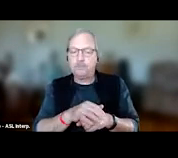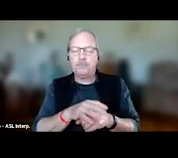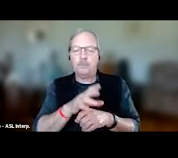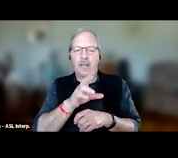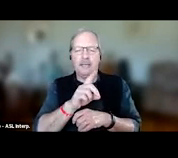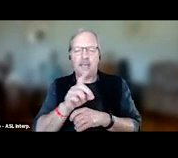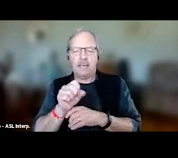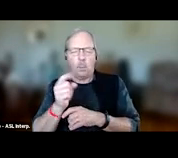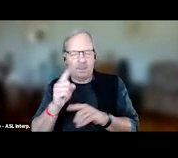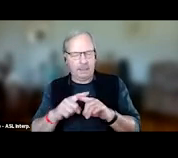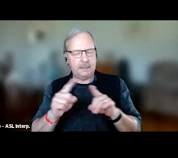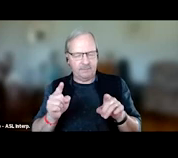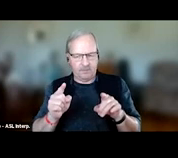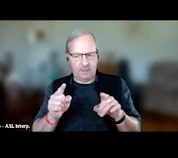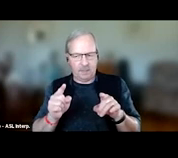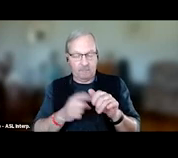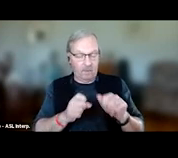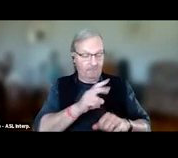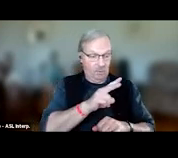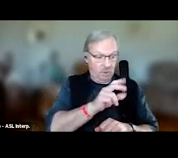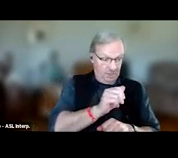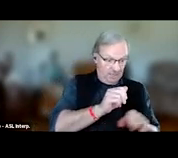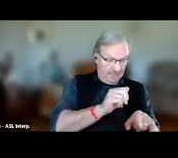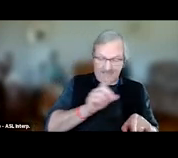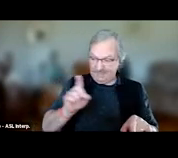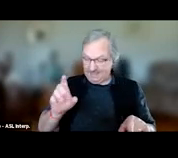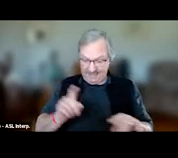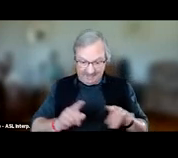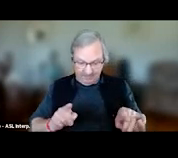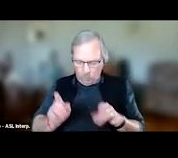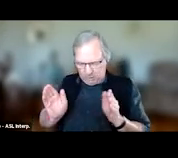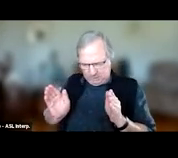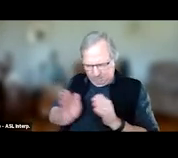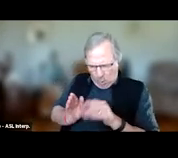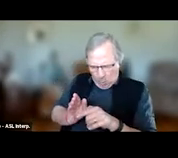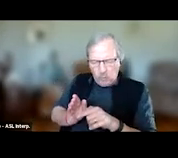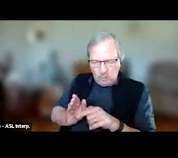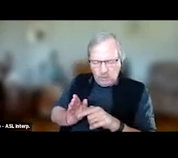One thing that's different in DC from Virginia is that because we're so small and we have just less providers